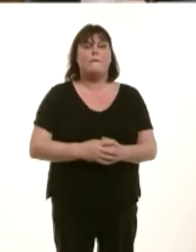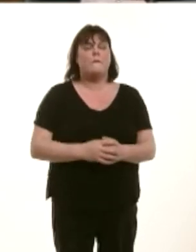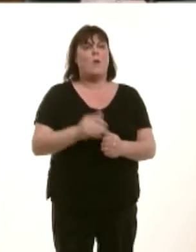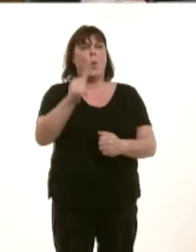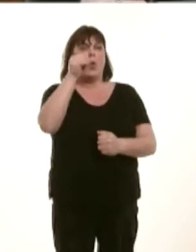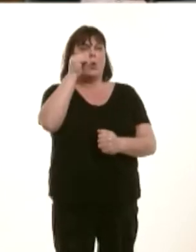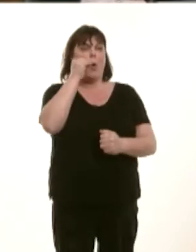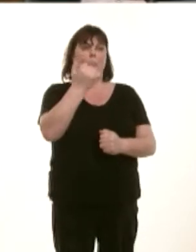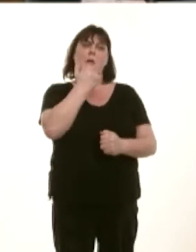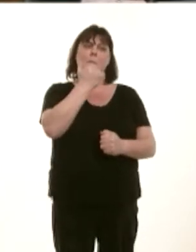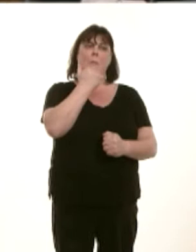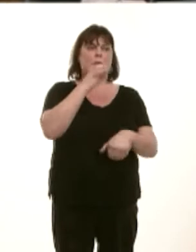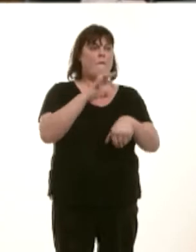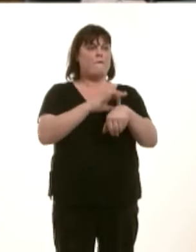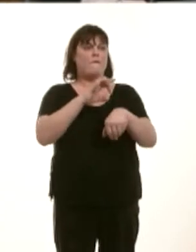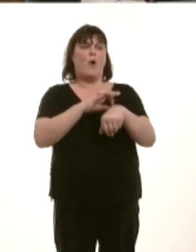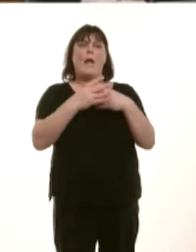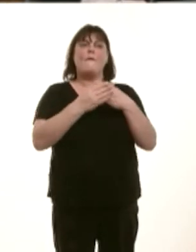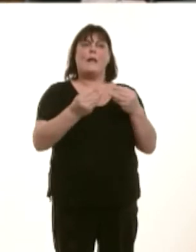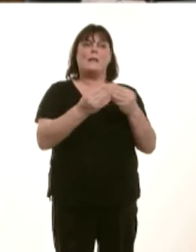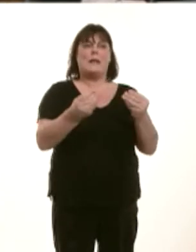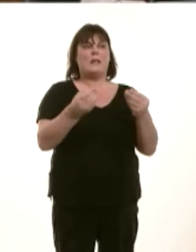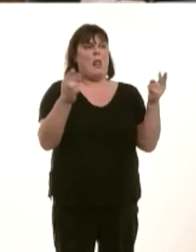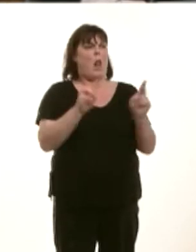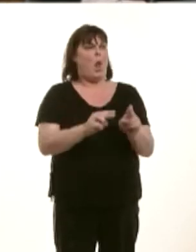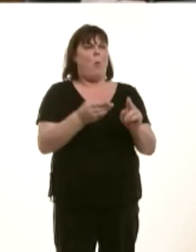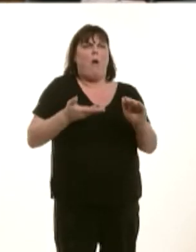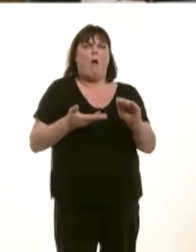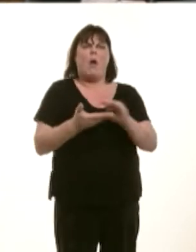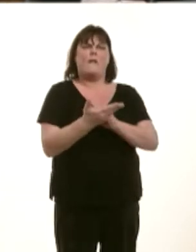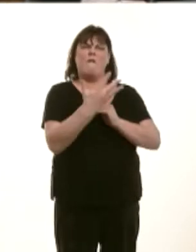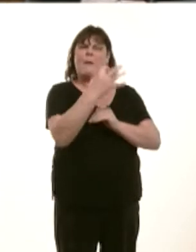rate that exists amongst doctors in Wales is very low, at 5% or below and, of course,